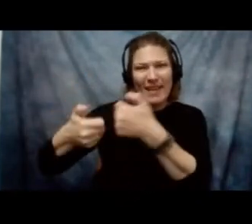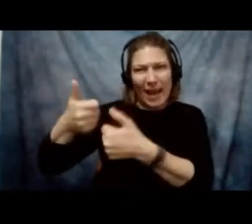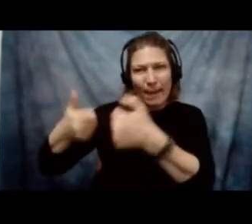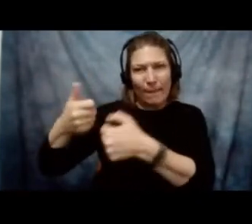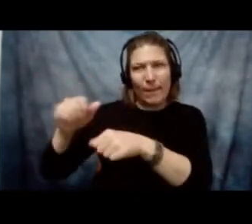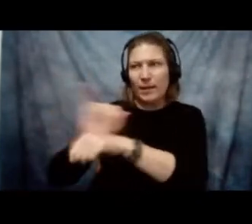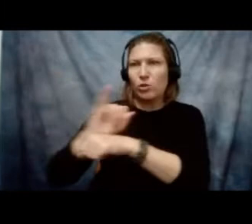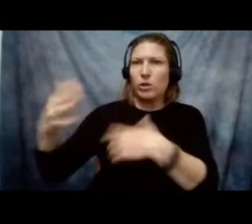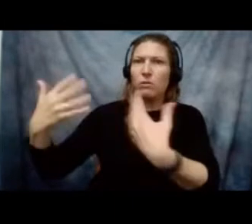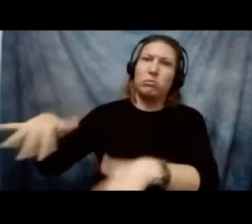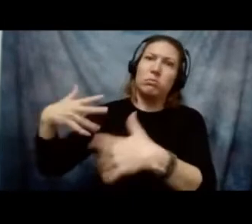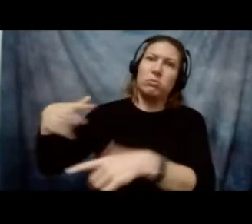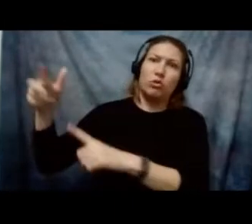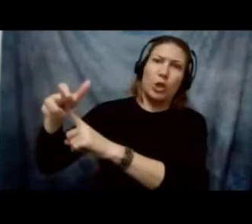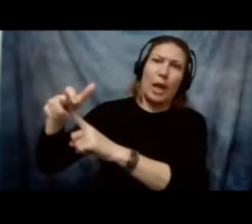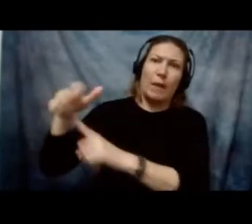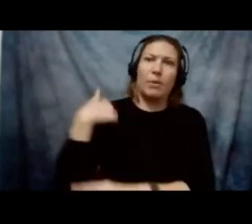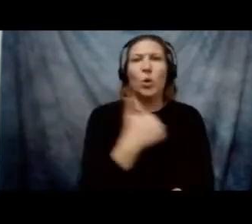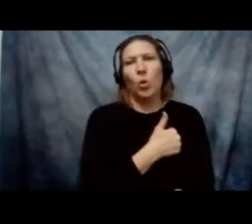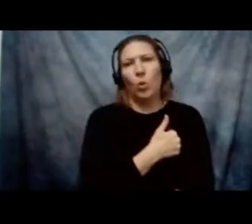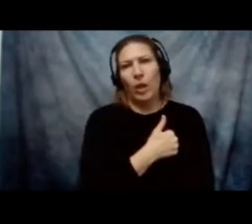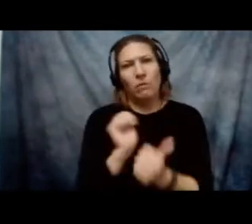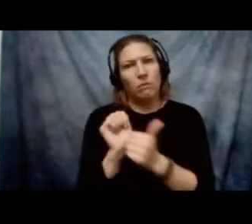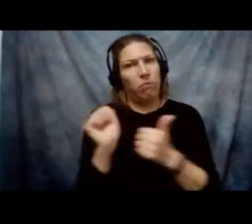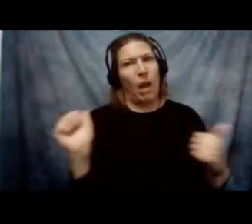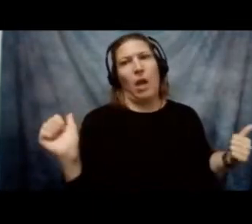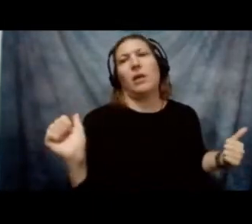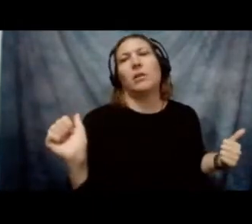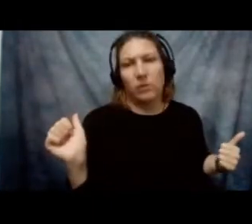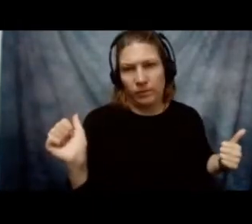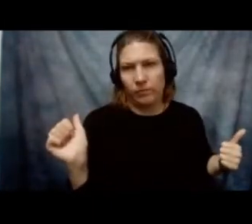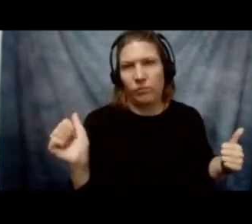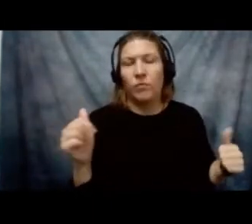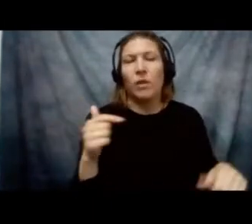you to look outside look at the gaming industry and look at what they're doing for accessible